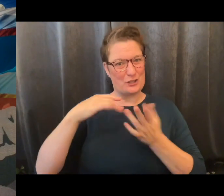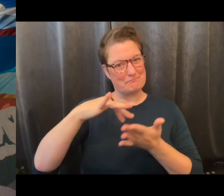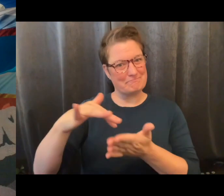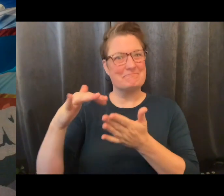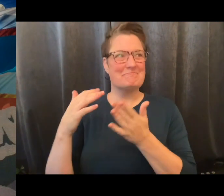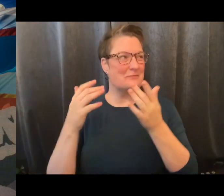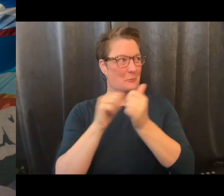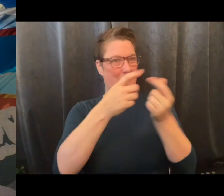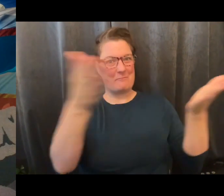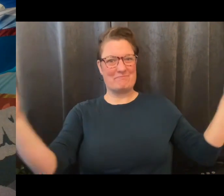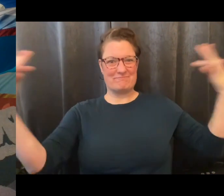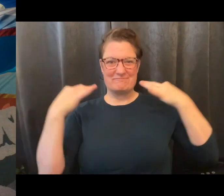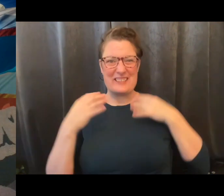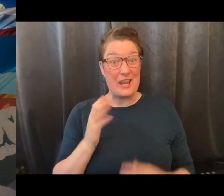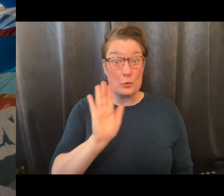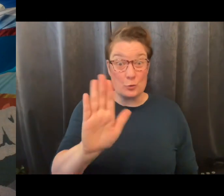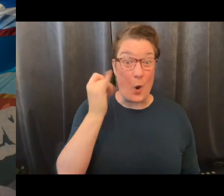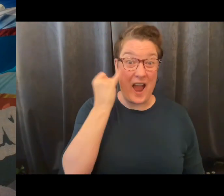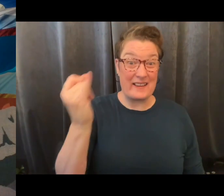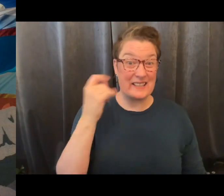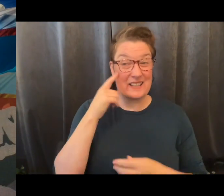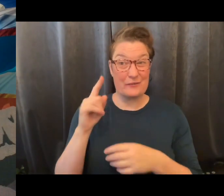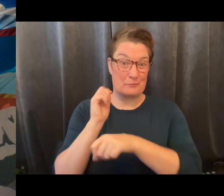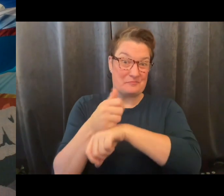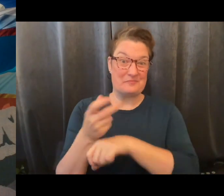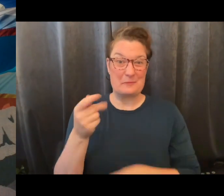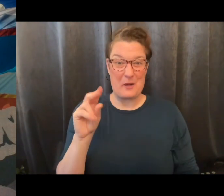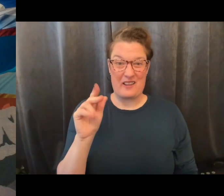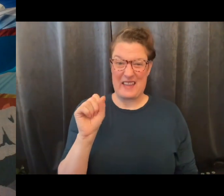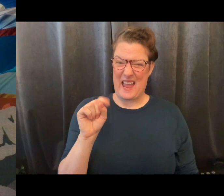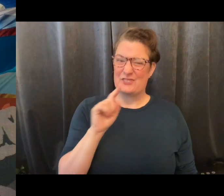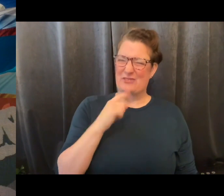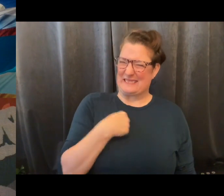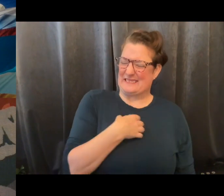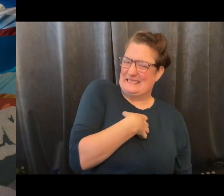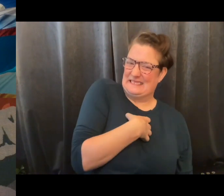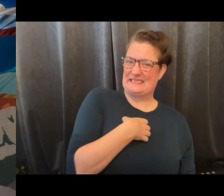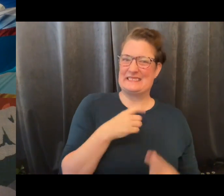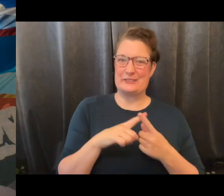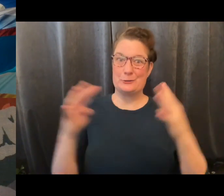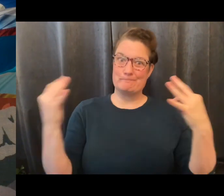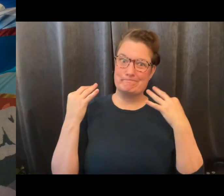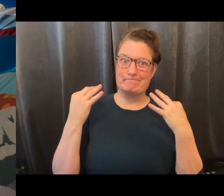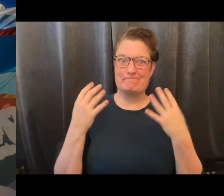And I was so reticent to be, you know, public and I feel less comfortable talking